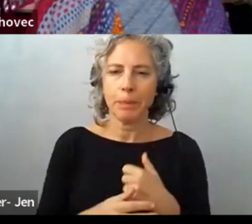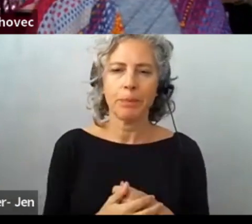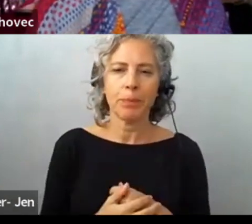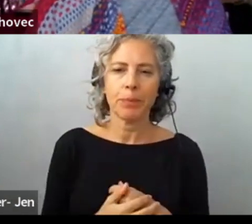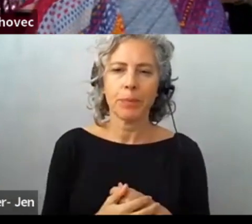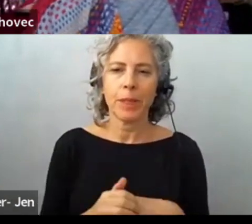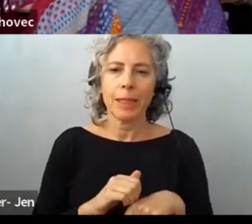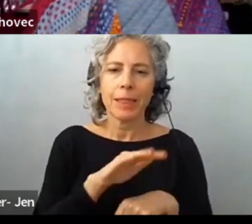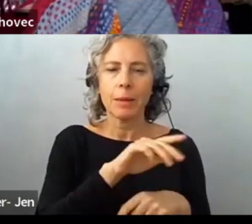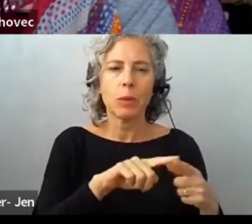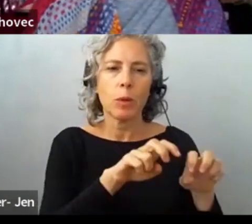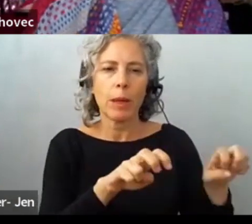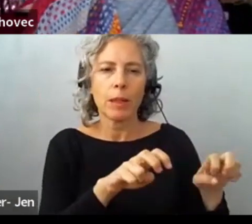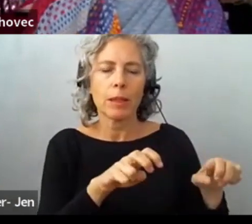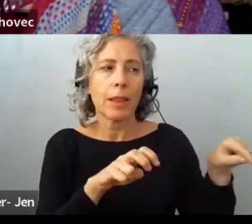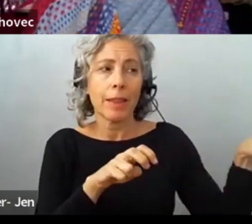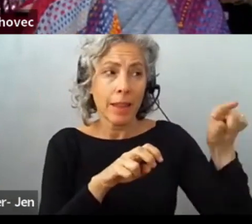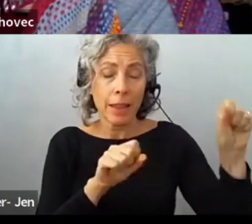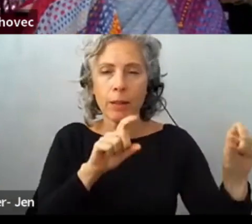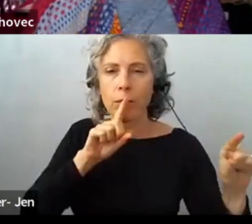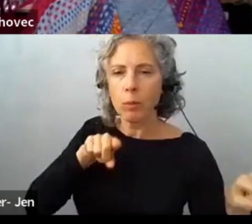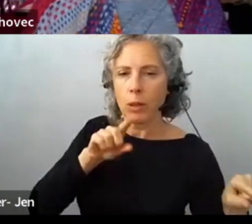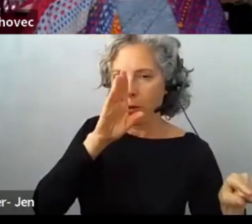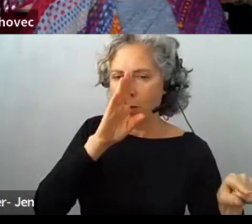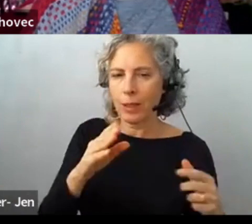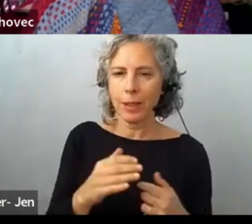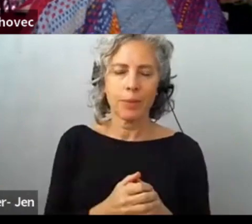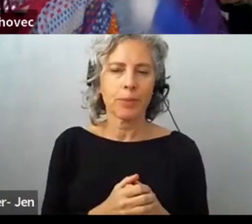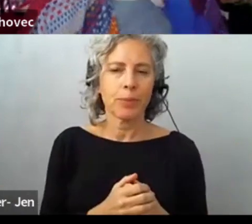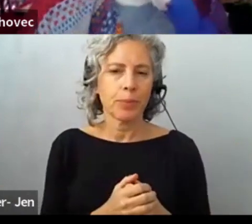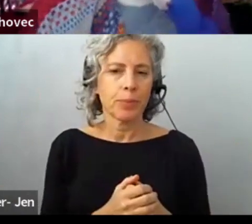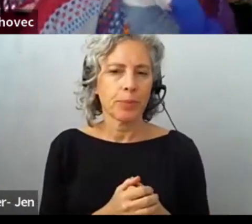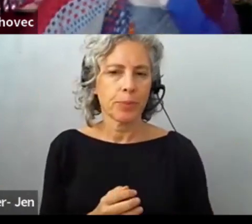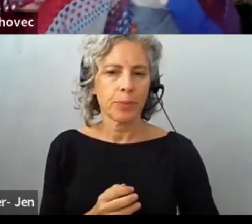the panelists with an opportunity to respond, their responses can get will get